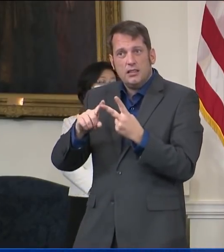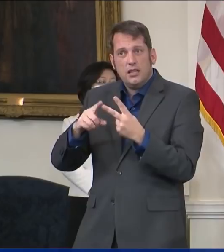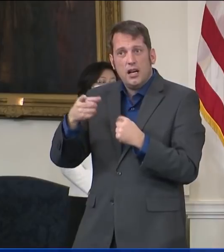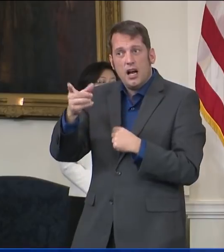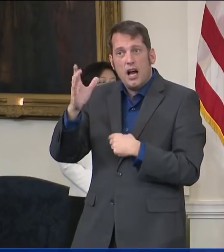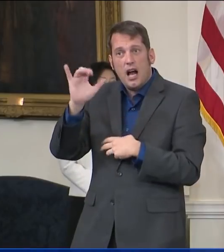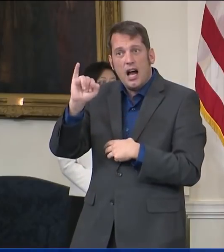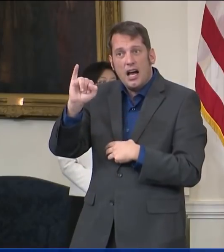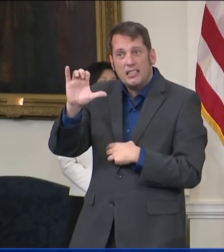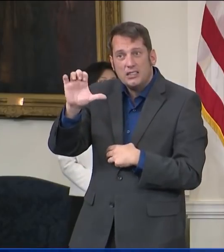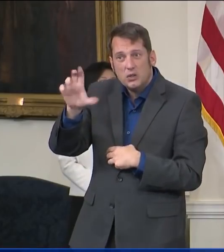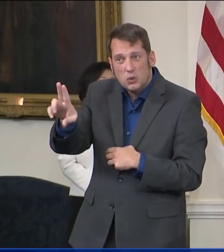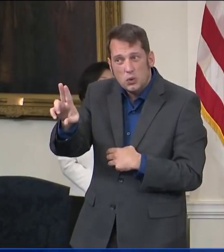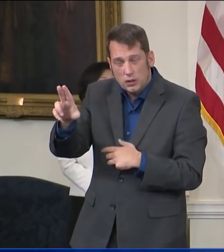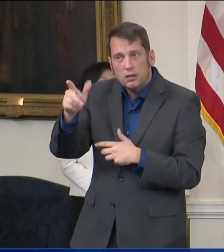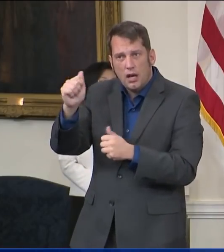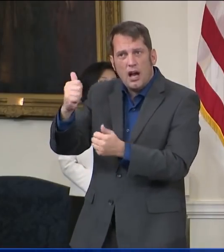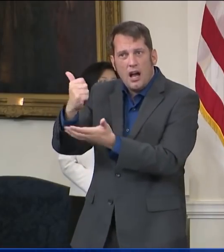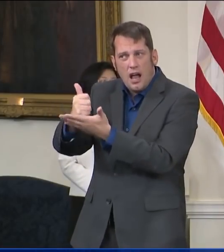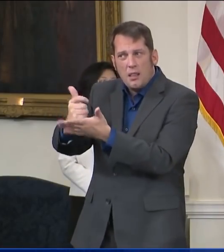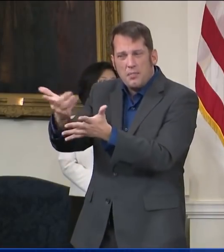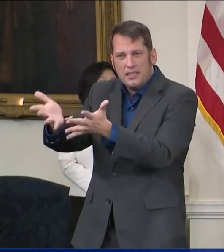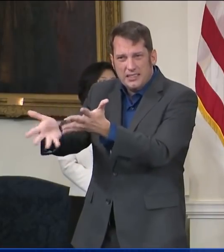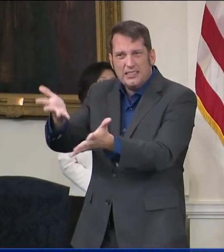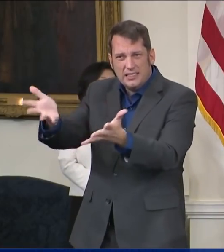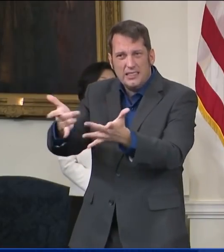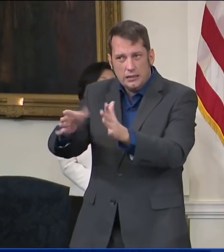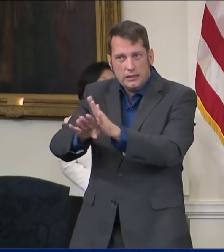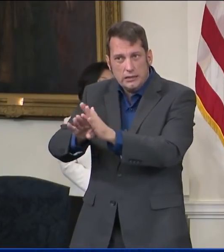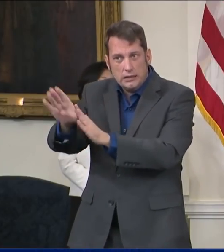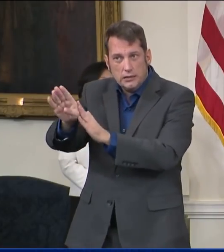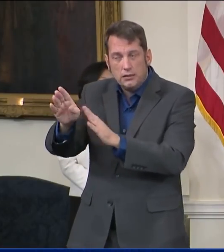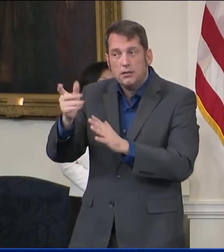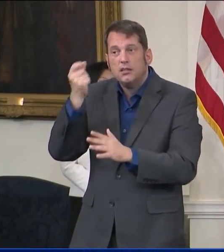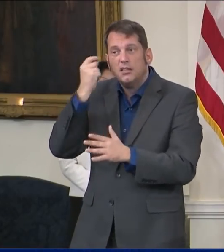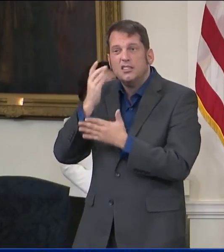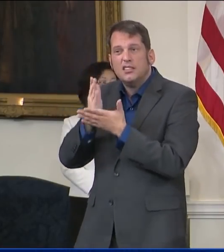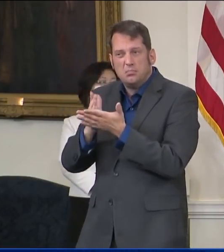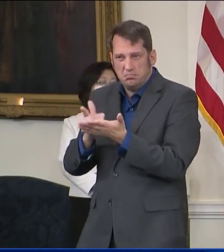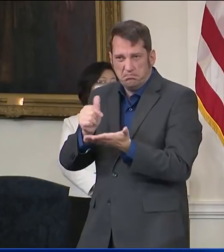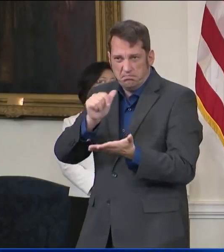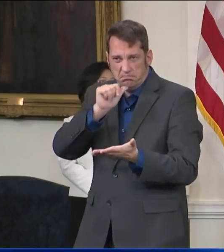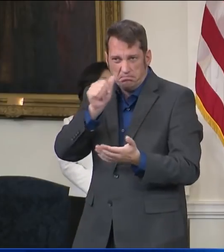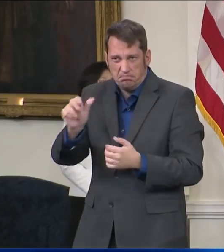STANDARD ICU CARE MAY BE FINE FOR SOME BUT NOT FOR ALL.